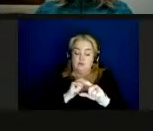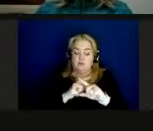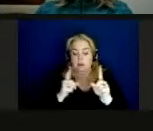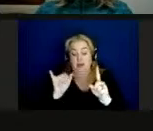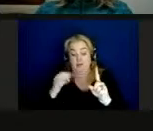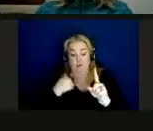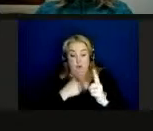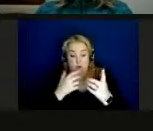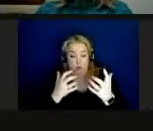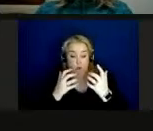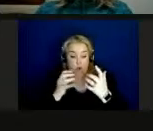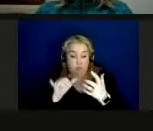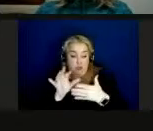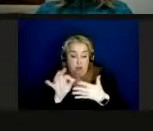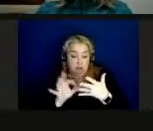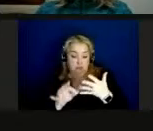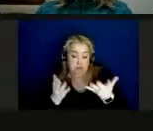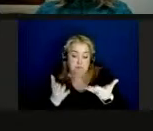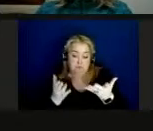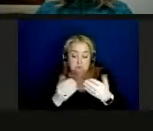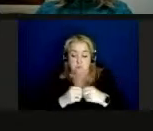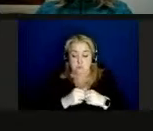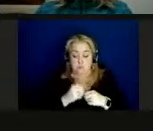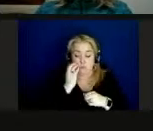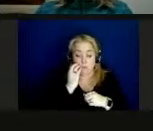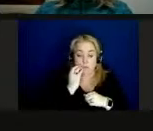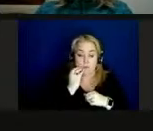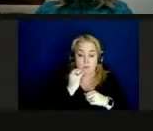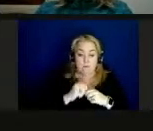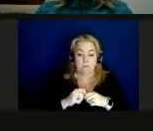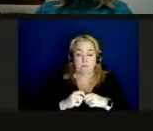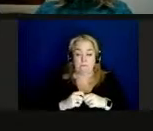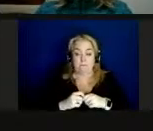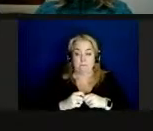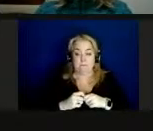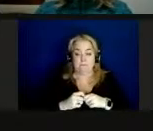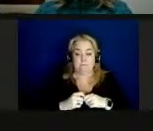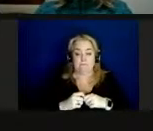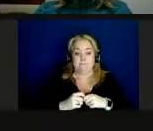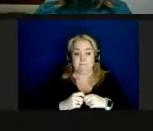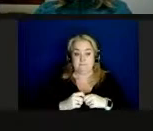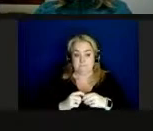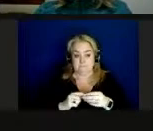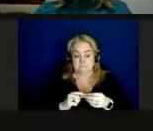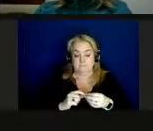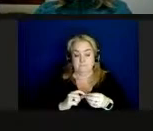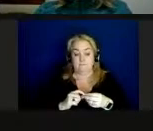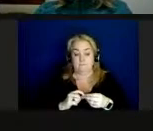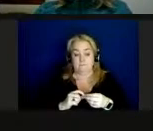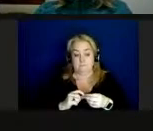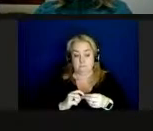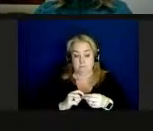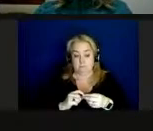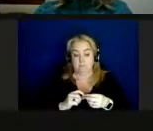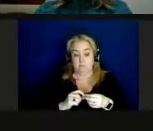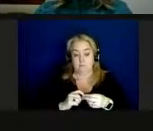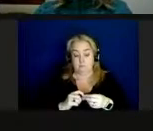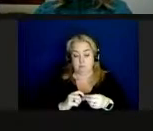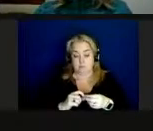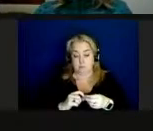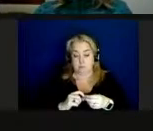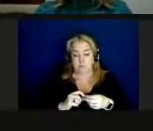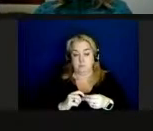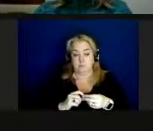THE DIRECTION WE HAVE TO GO TO